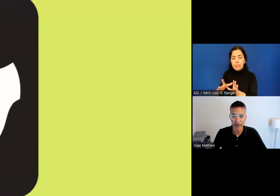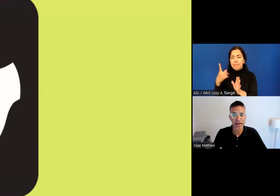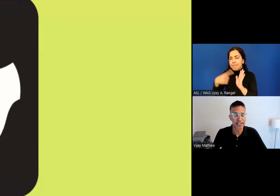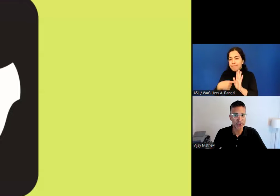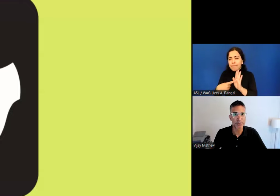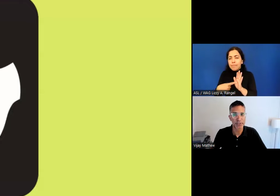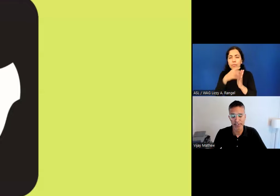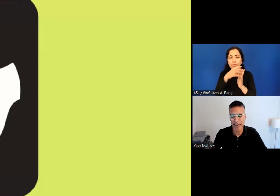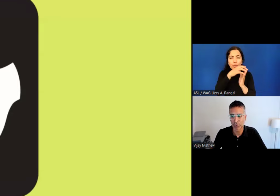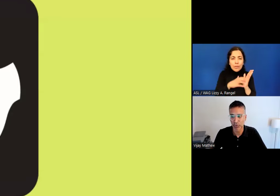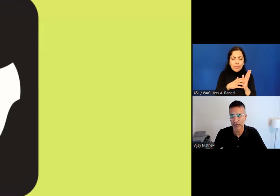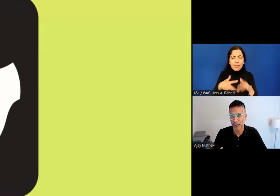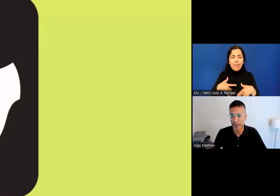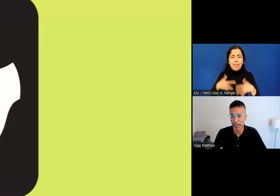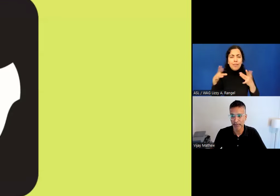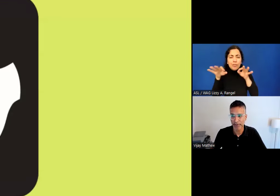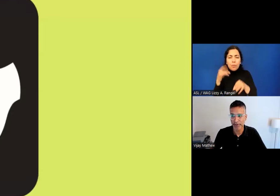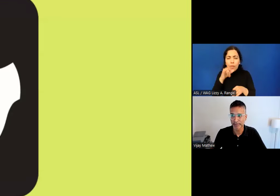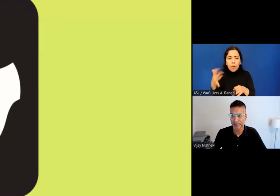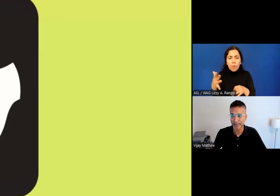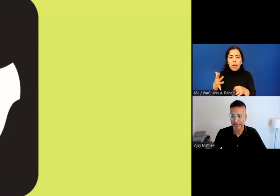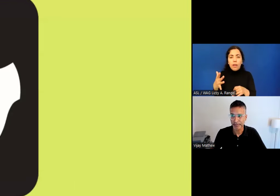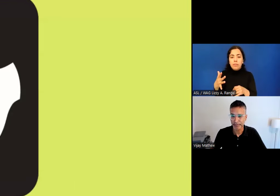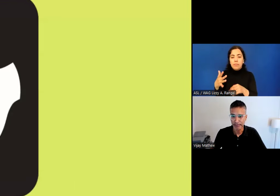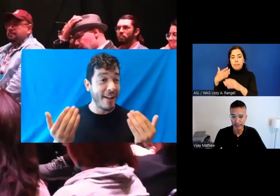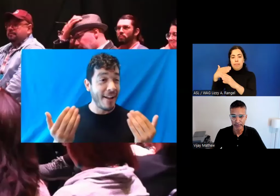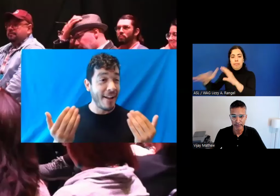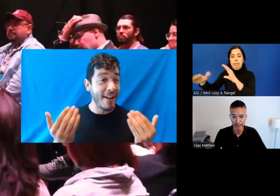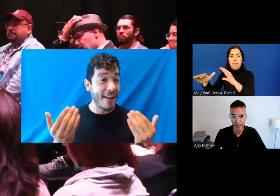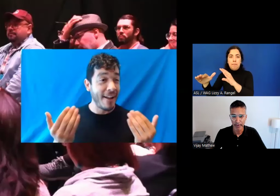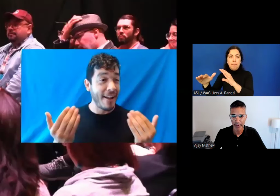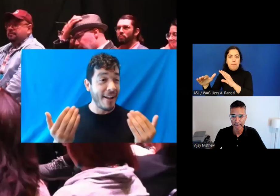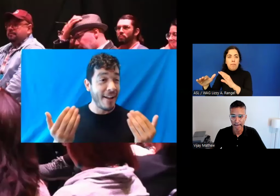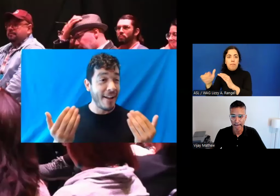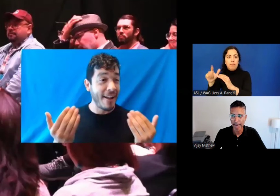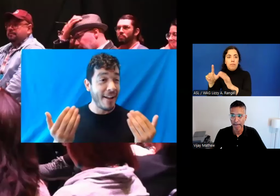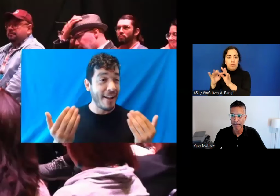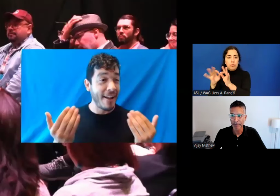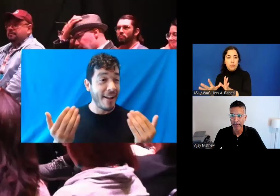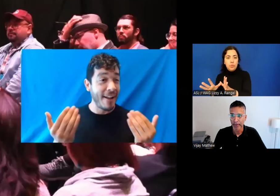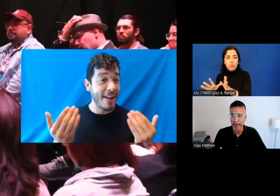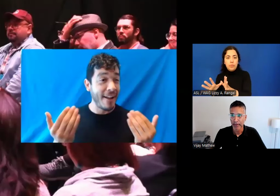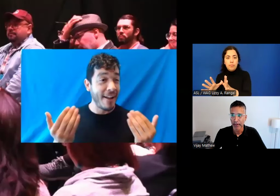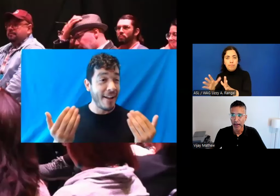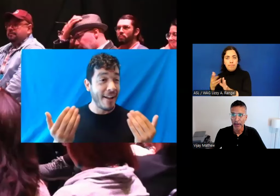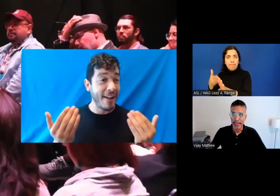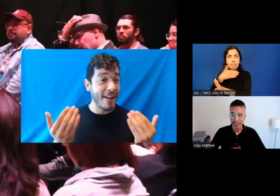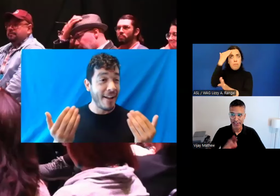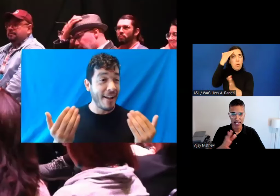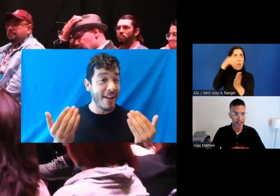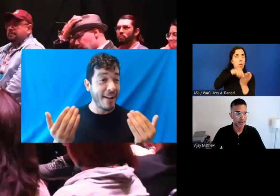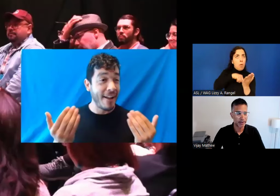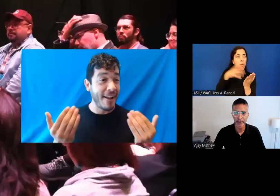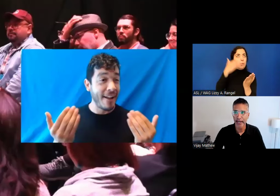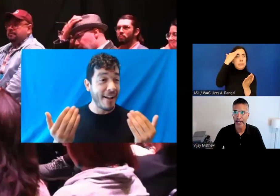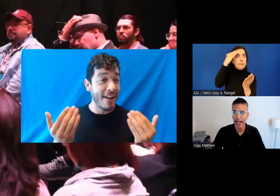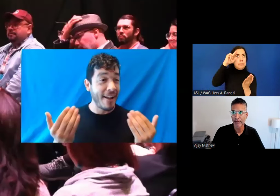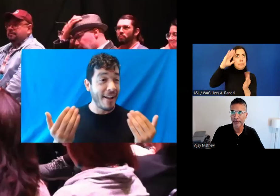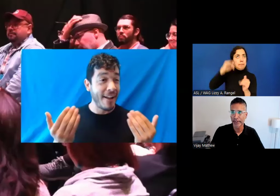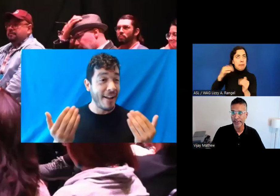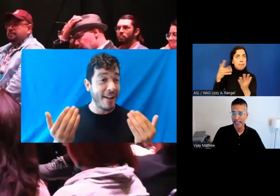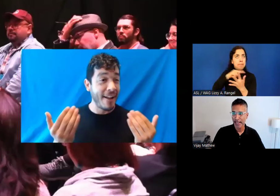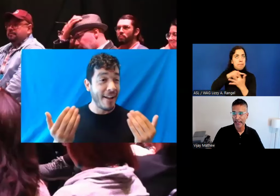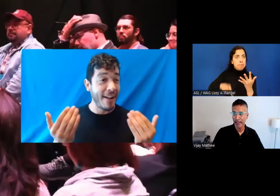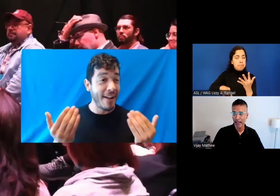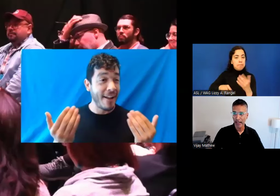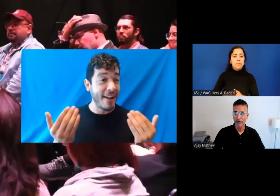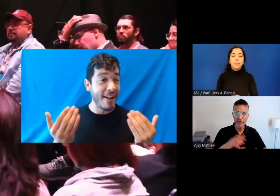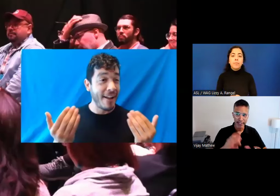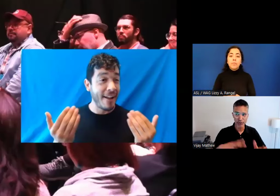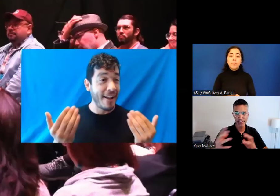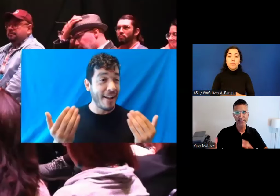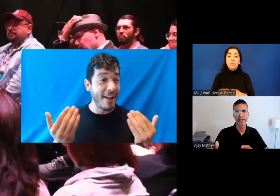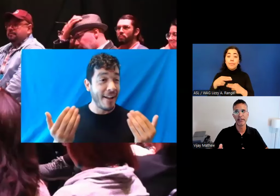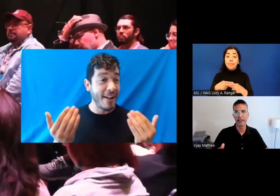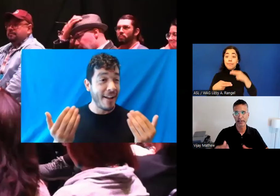event descriptions, and run of show documents. On the next slide here, that I have, is a video still